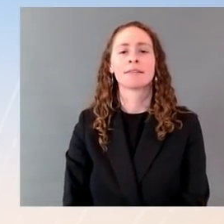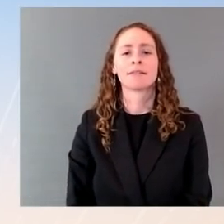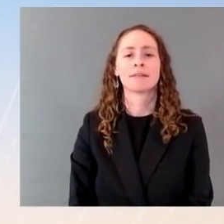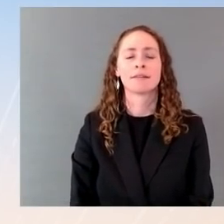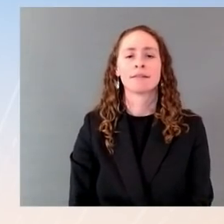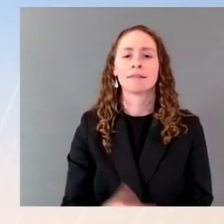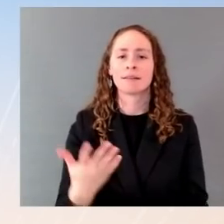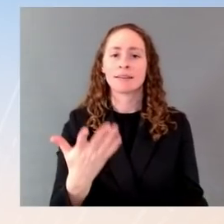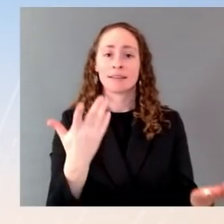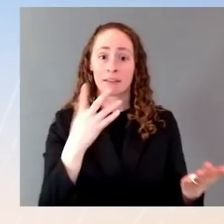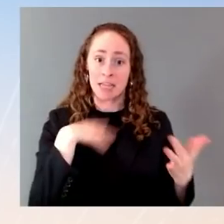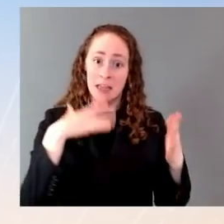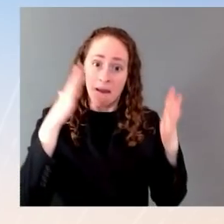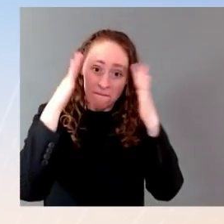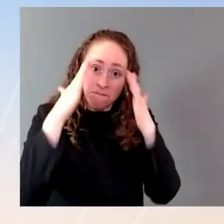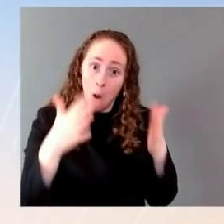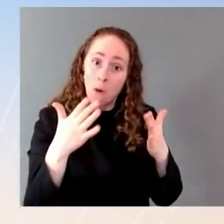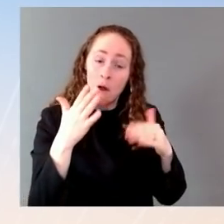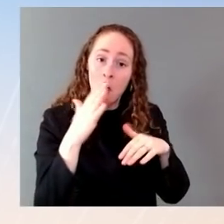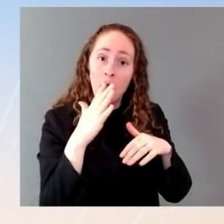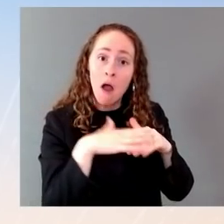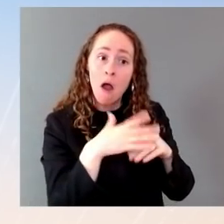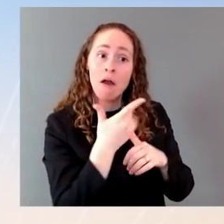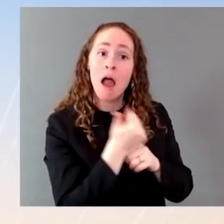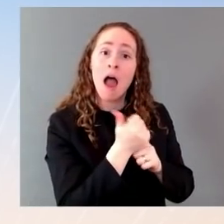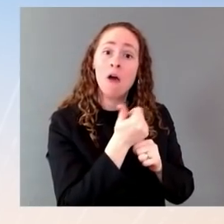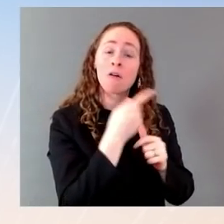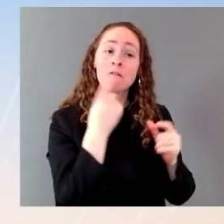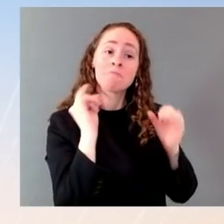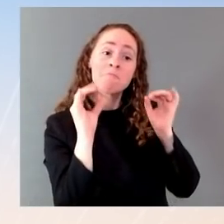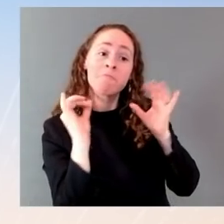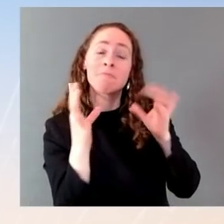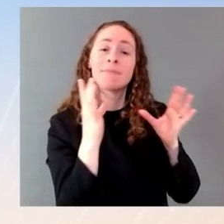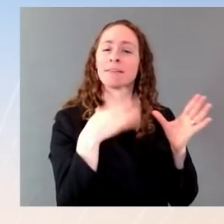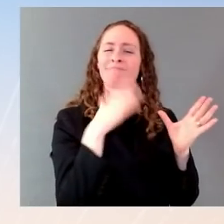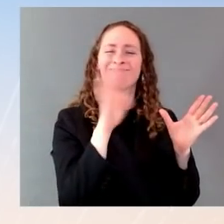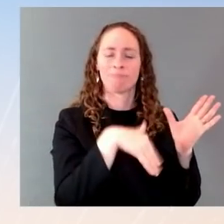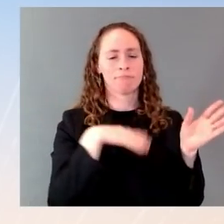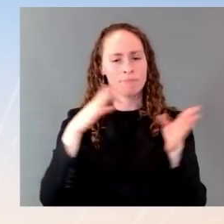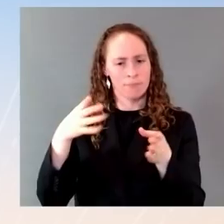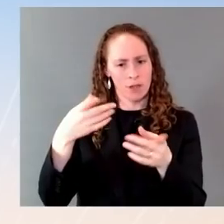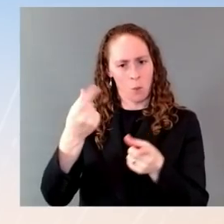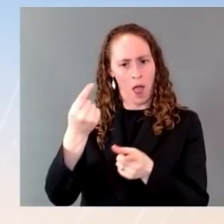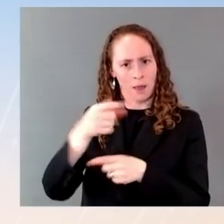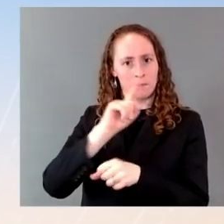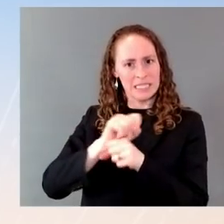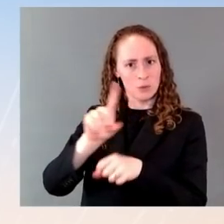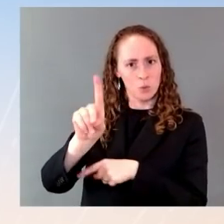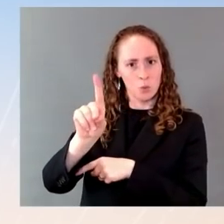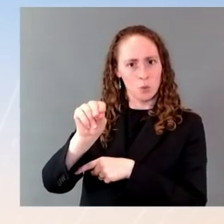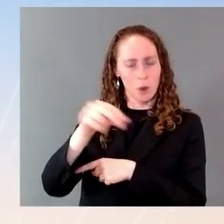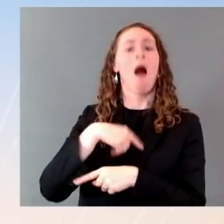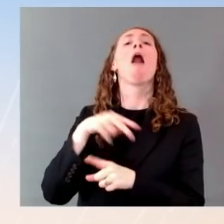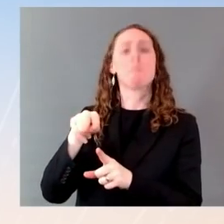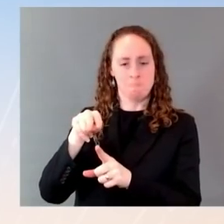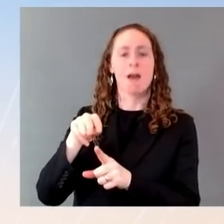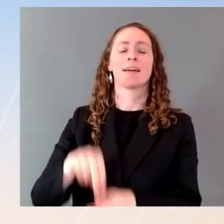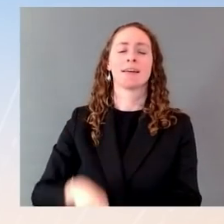If they do, part of this call was to convey clearly there will be consequences and significant ones. Go ahead. The Press: What would be a sign to the President